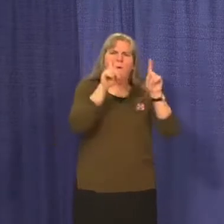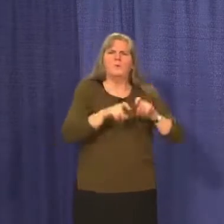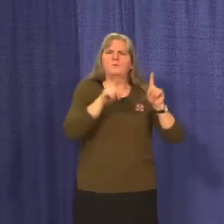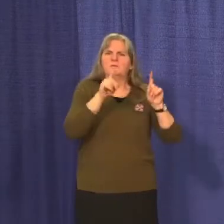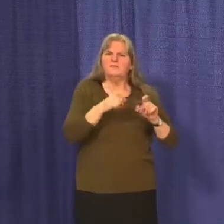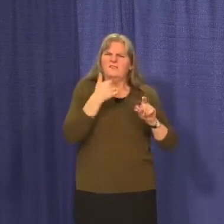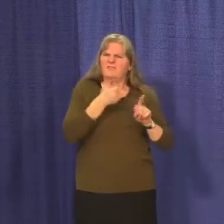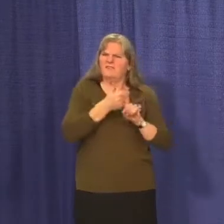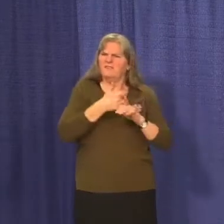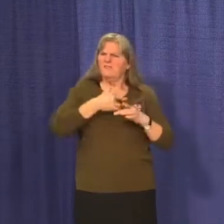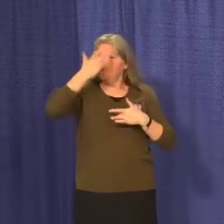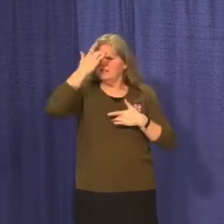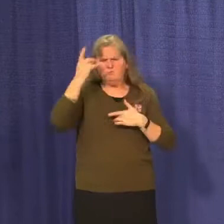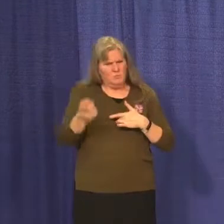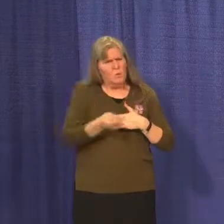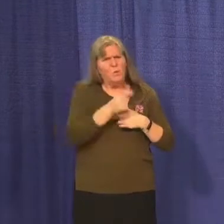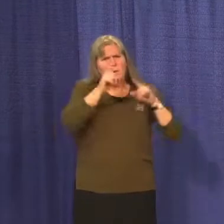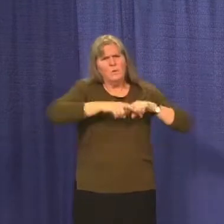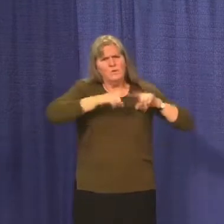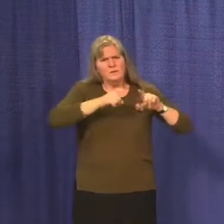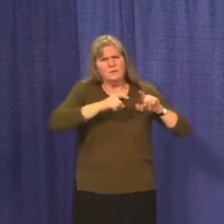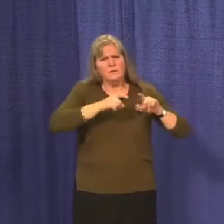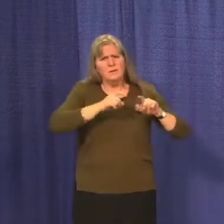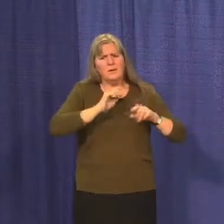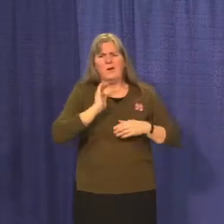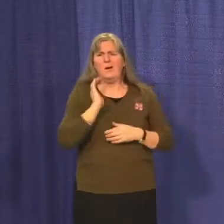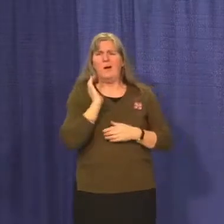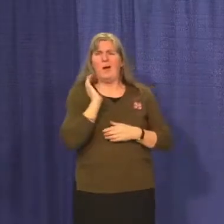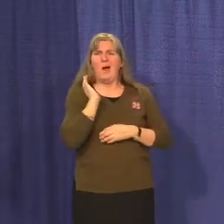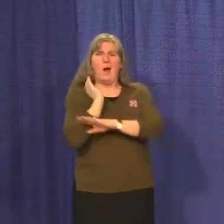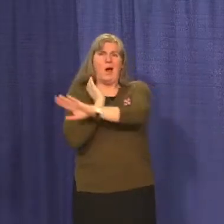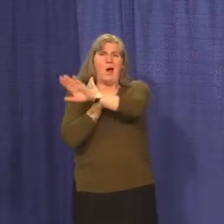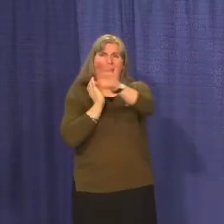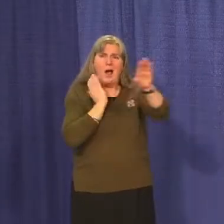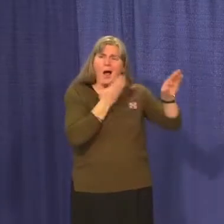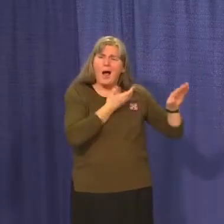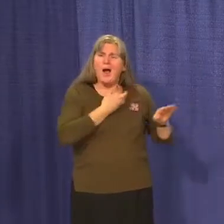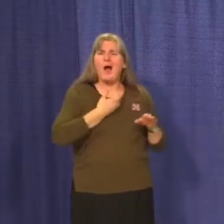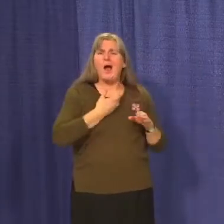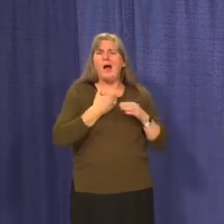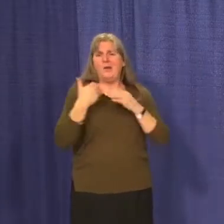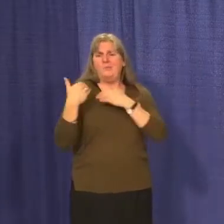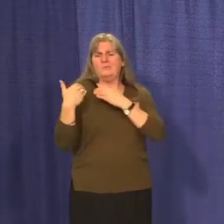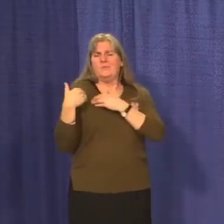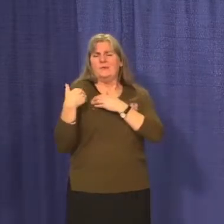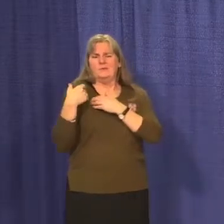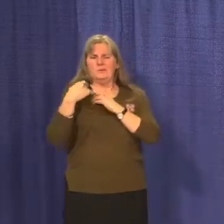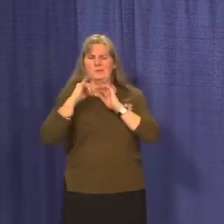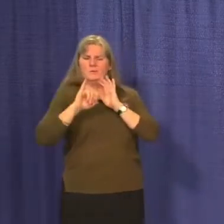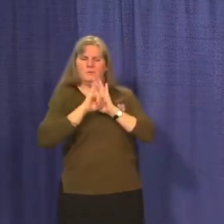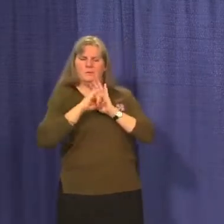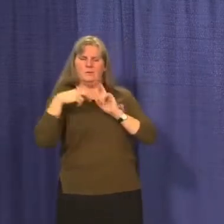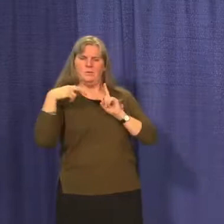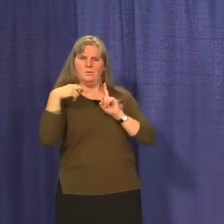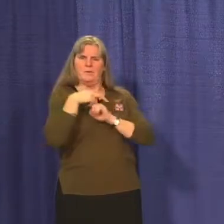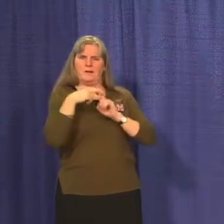if you have symptoms. Our job as a whole population is to be alert for symptoms, even